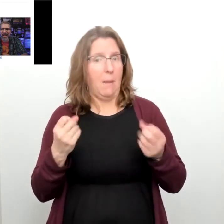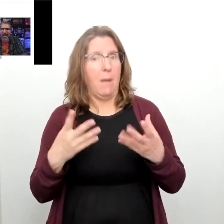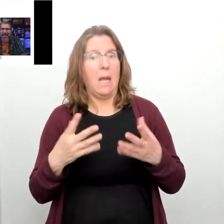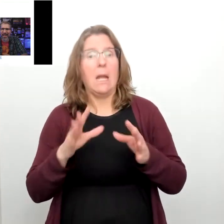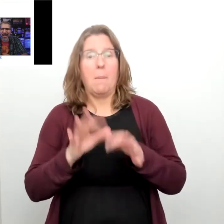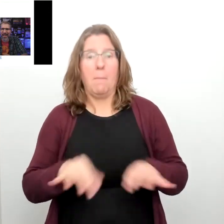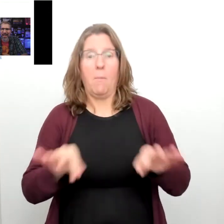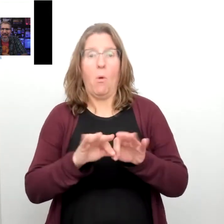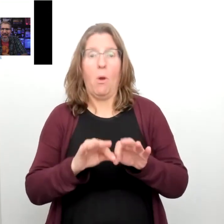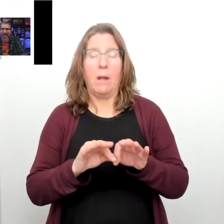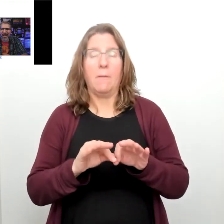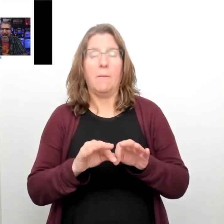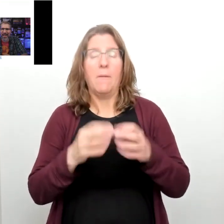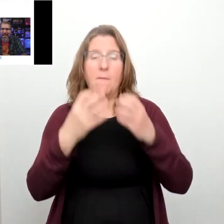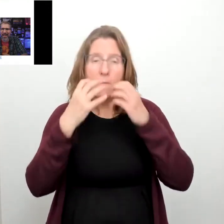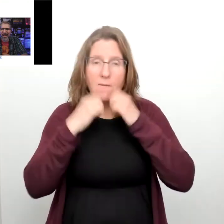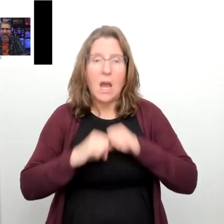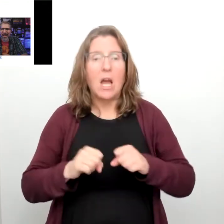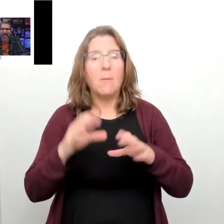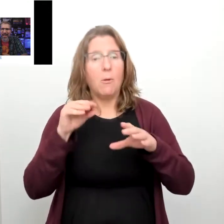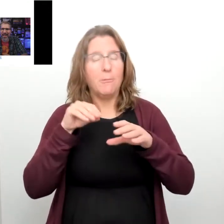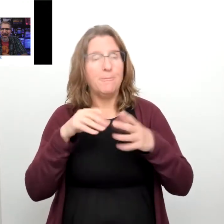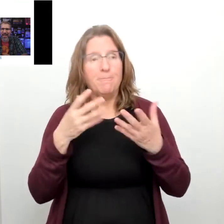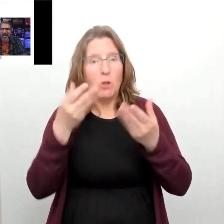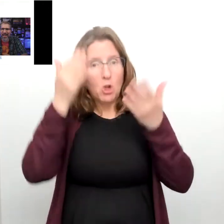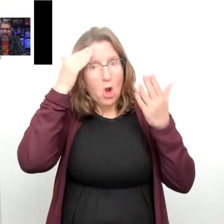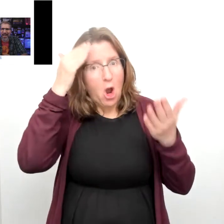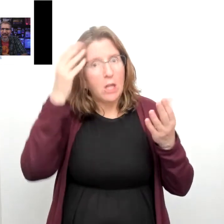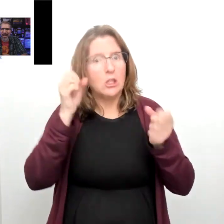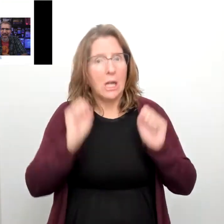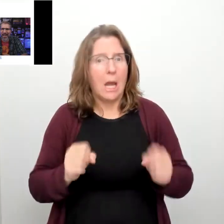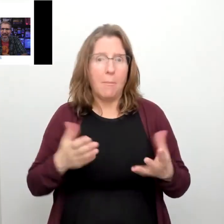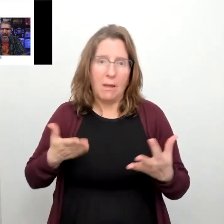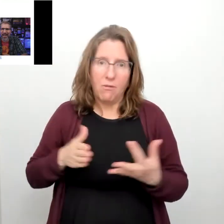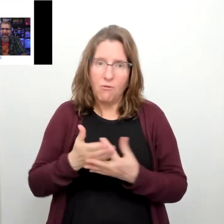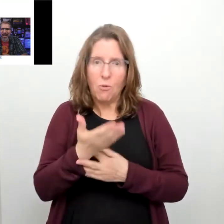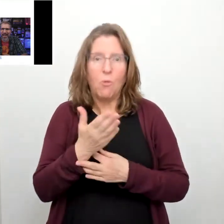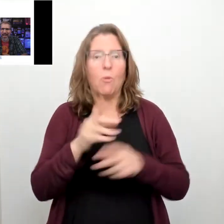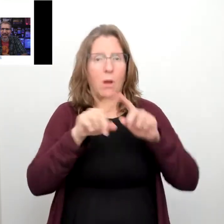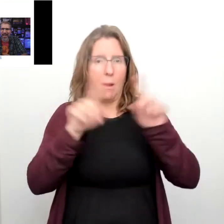Board games are an excellent product for students to demonstrate their learning and understanding.